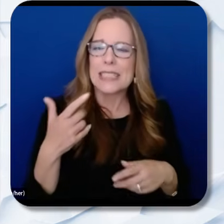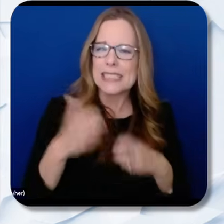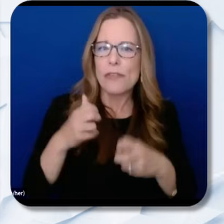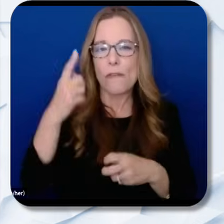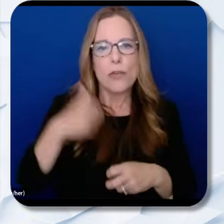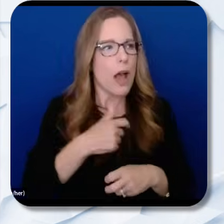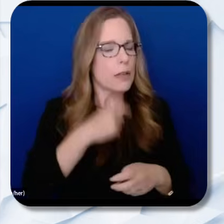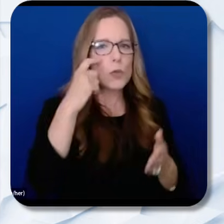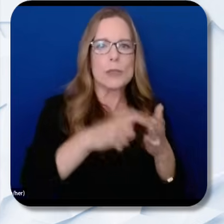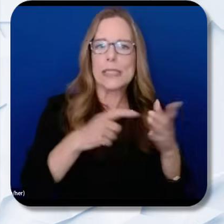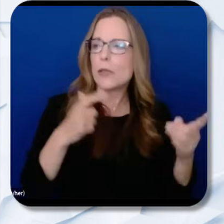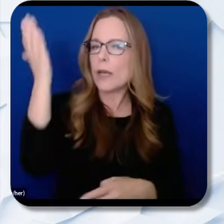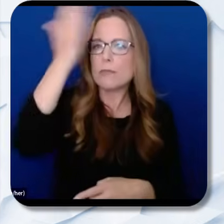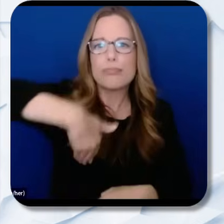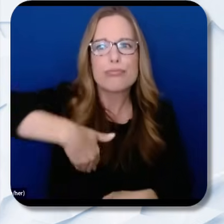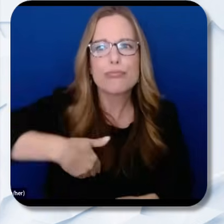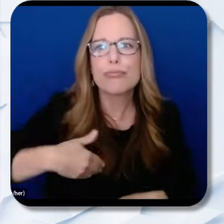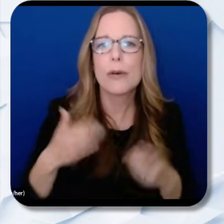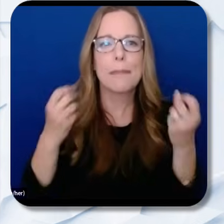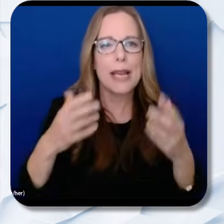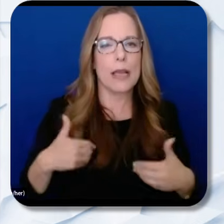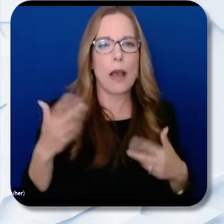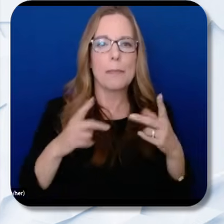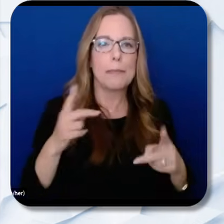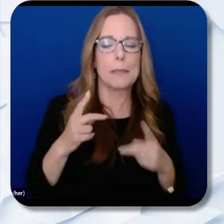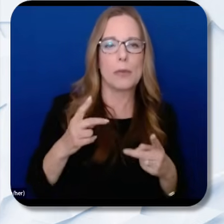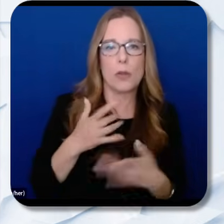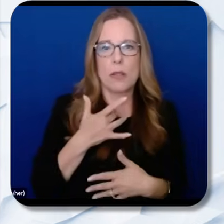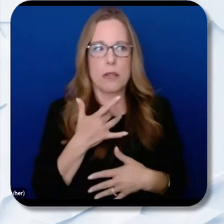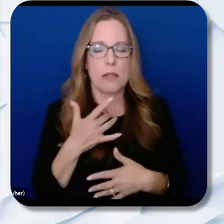I was going to receive any support, but to be completely honest, coming forward was,